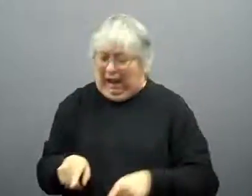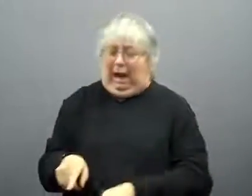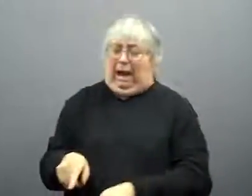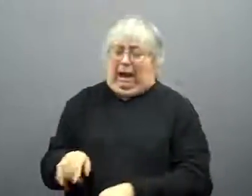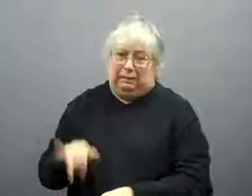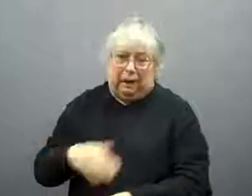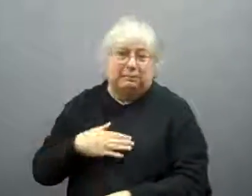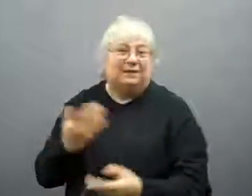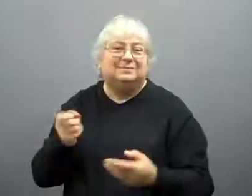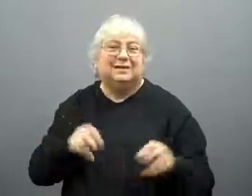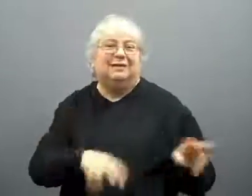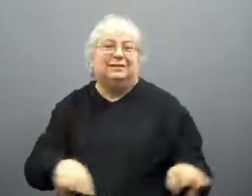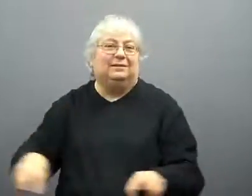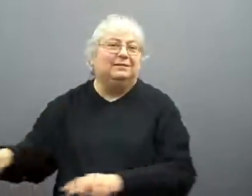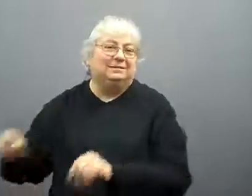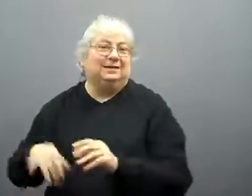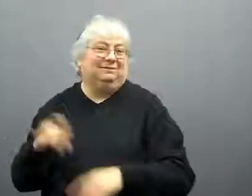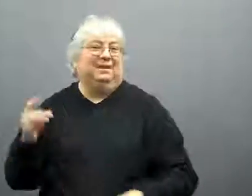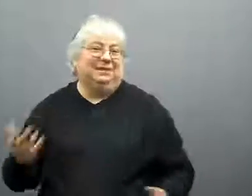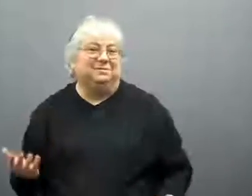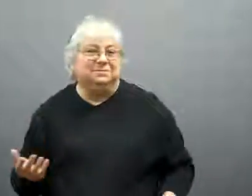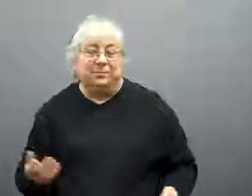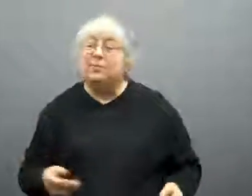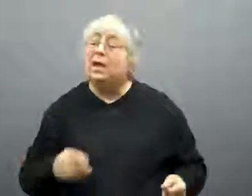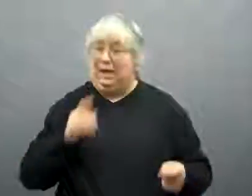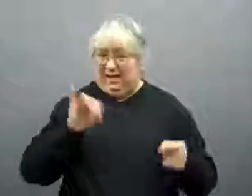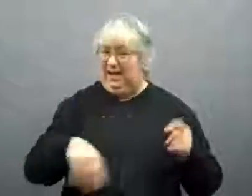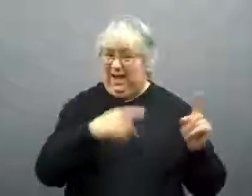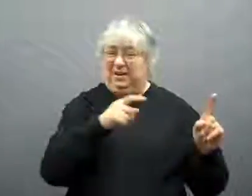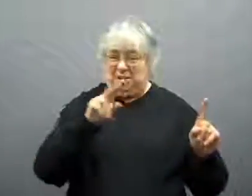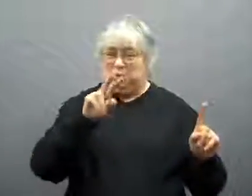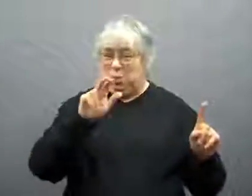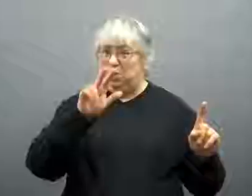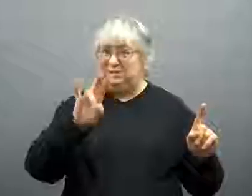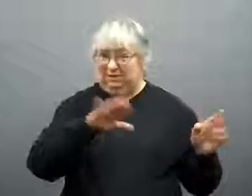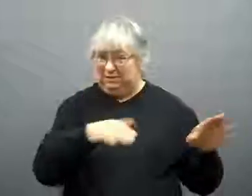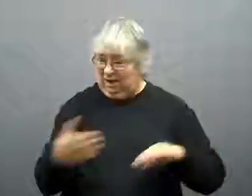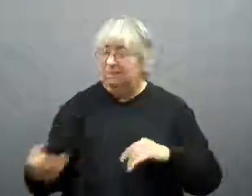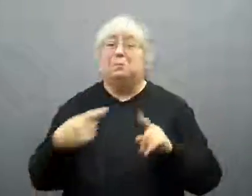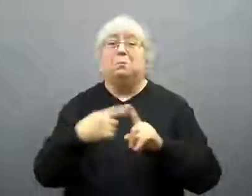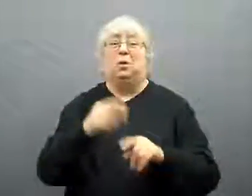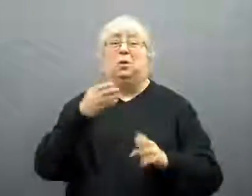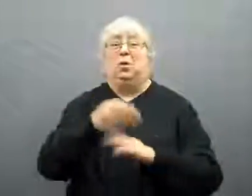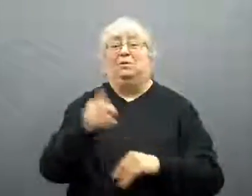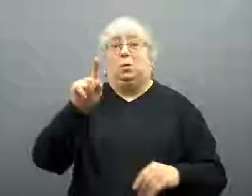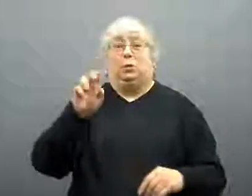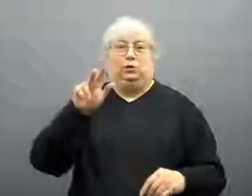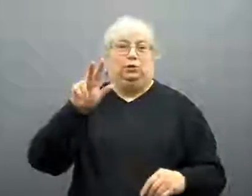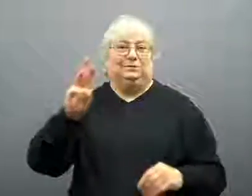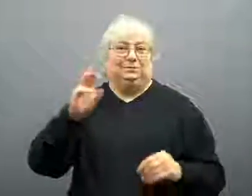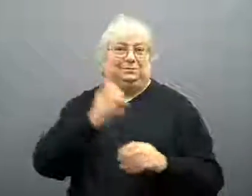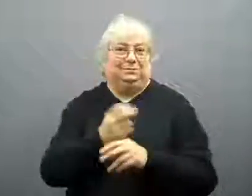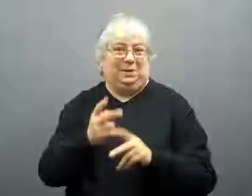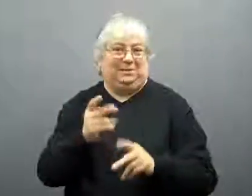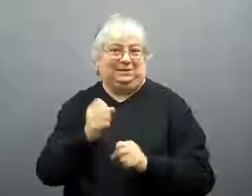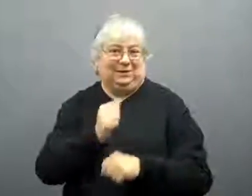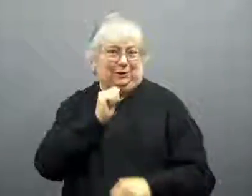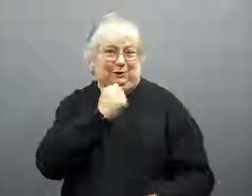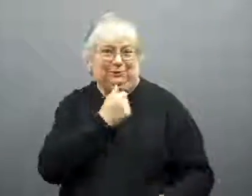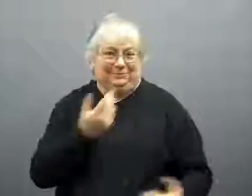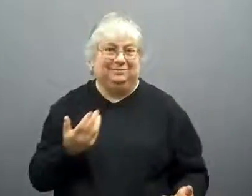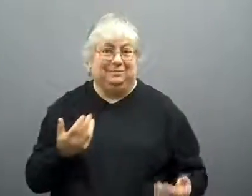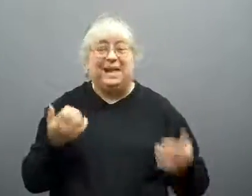But many did.